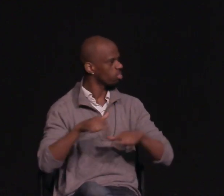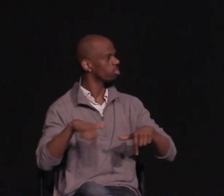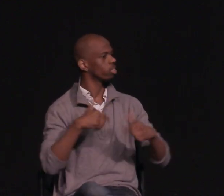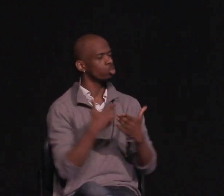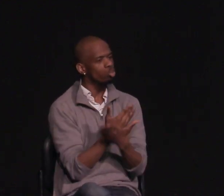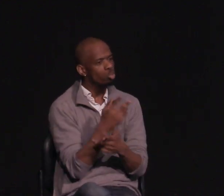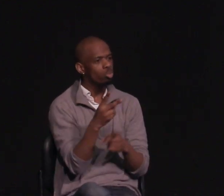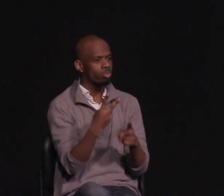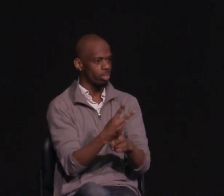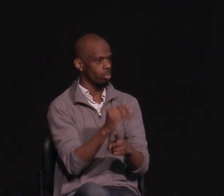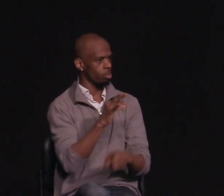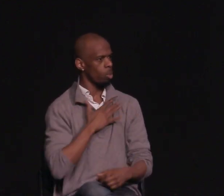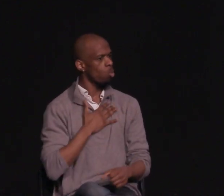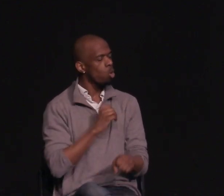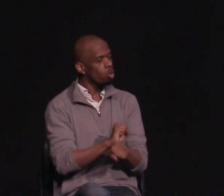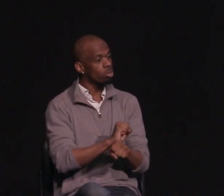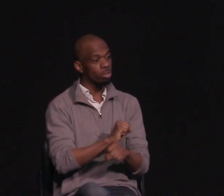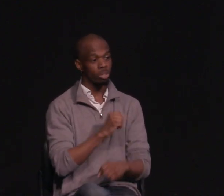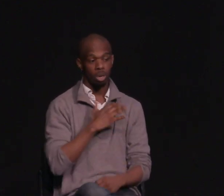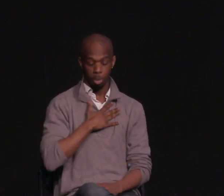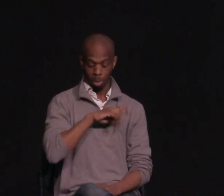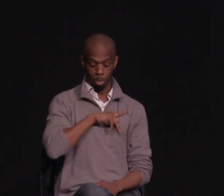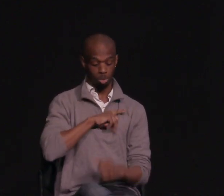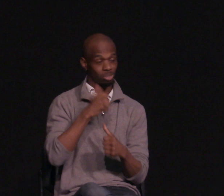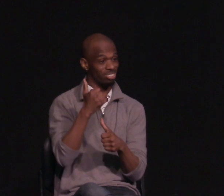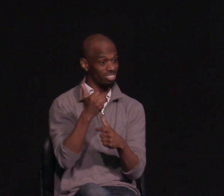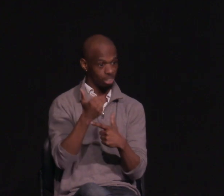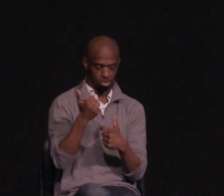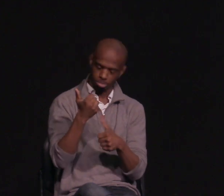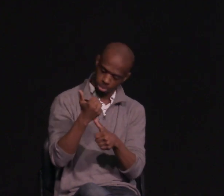My personal assistant, Anwen Hughes for always holding things down and keeping me on point.